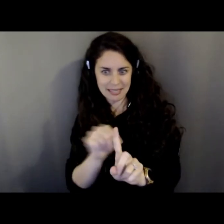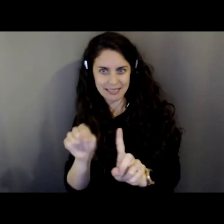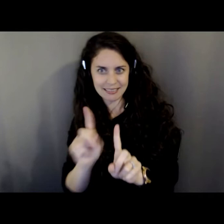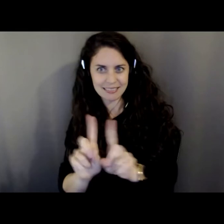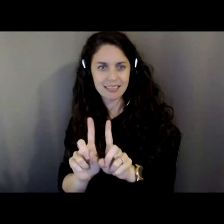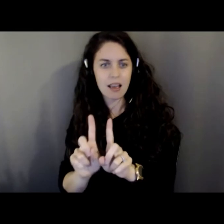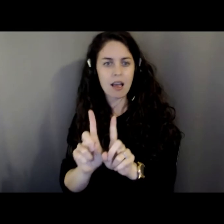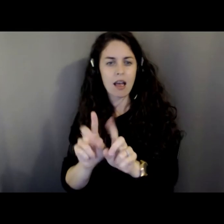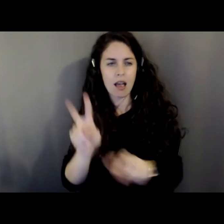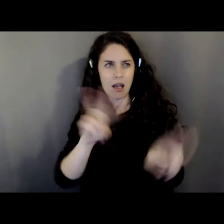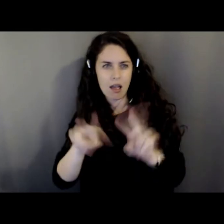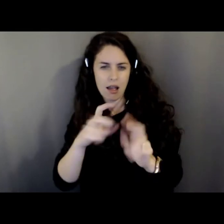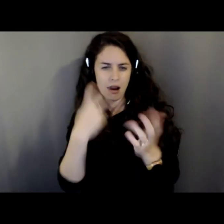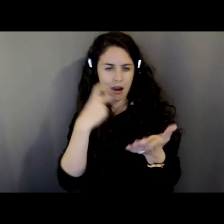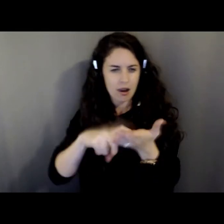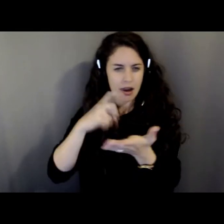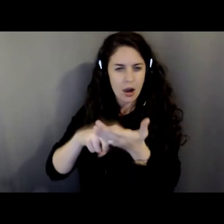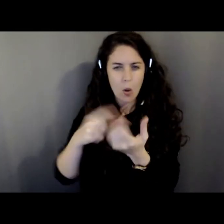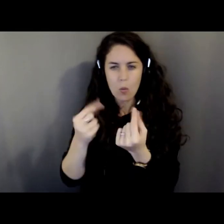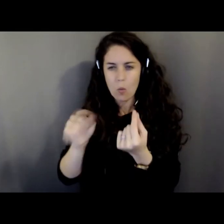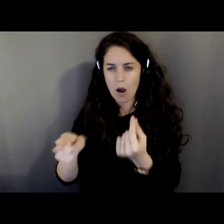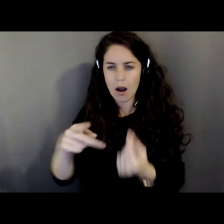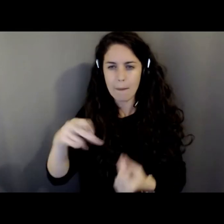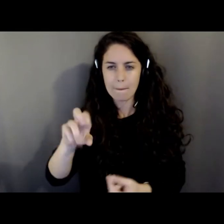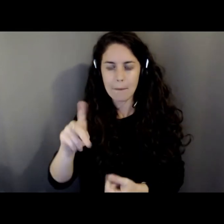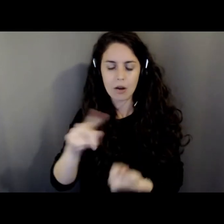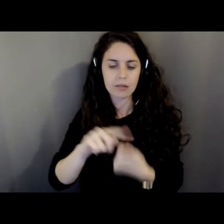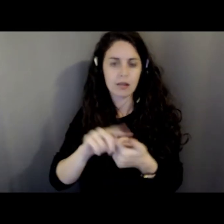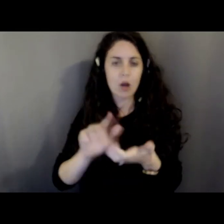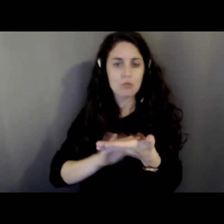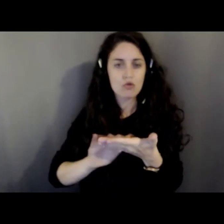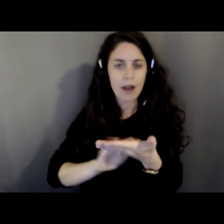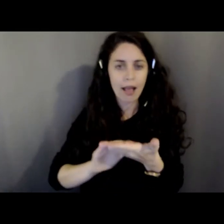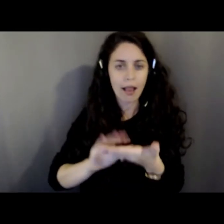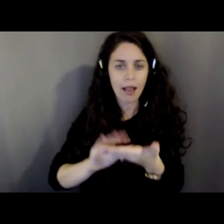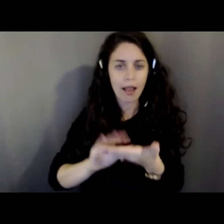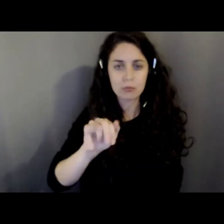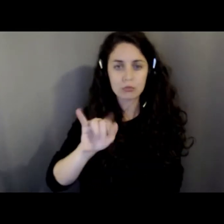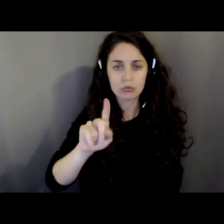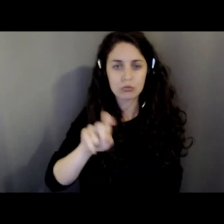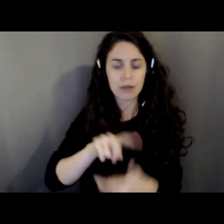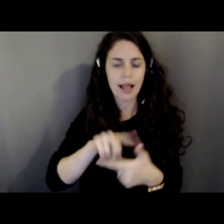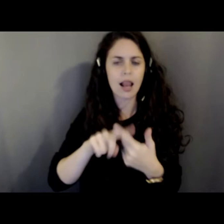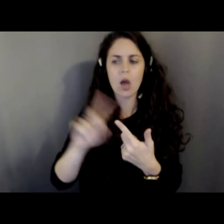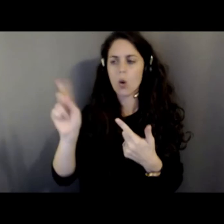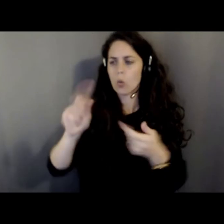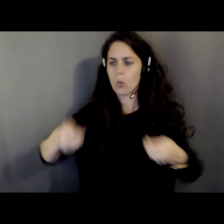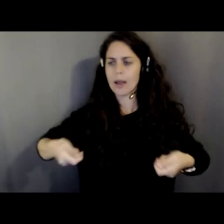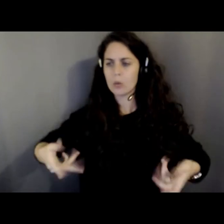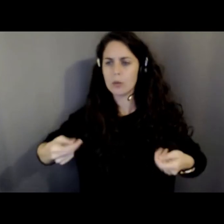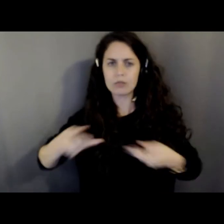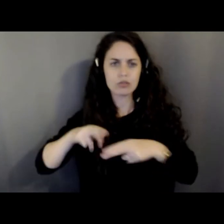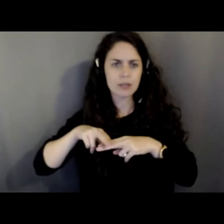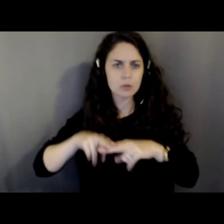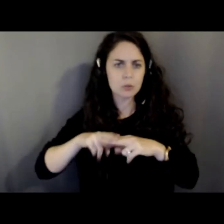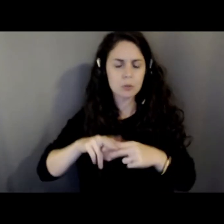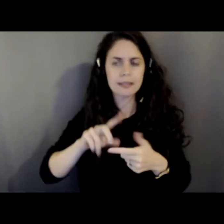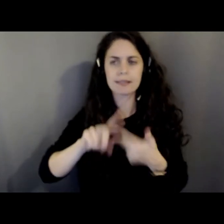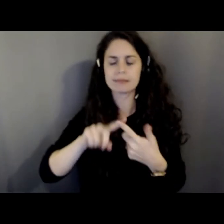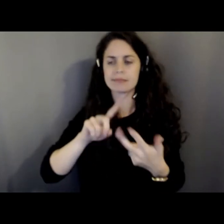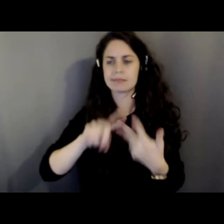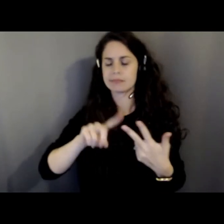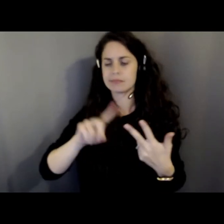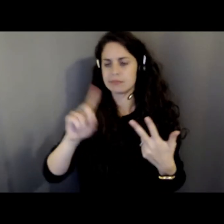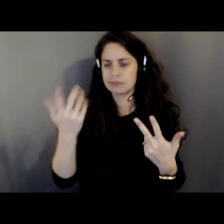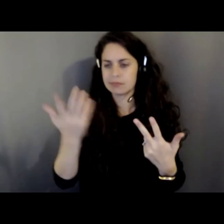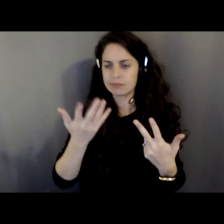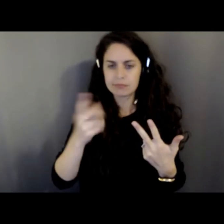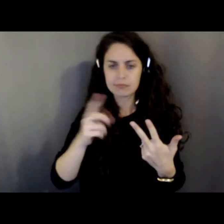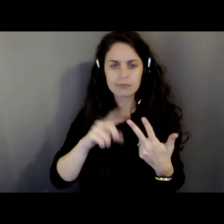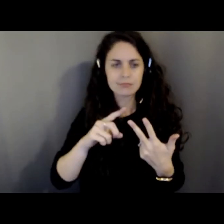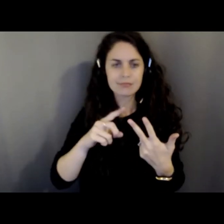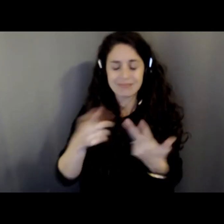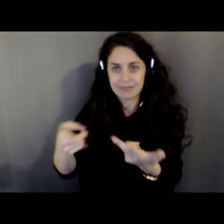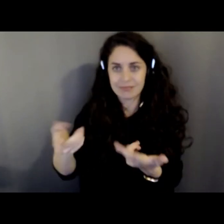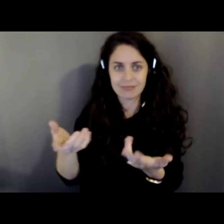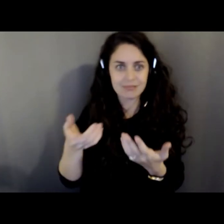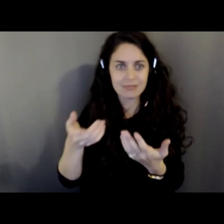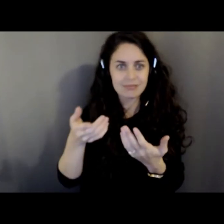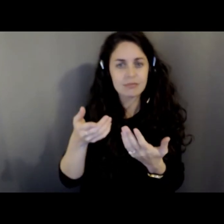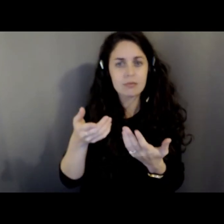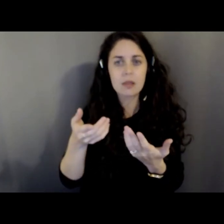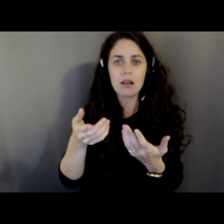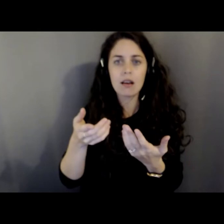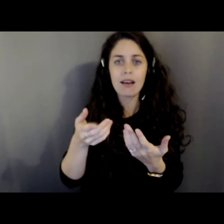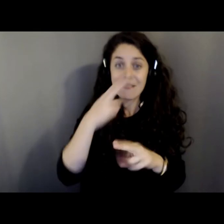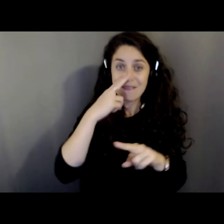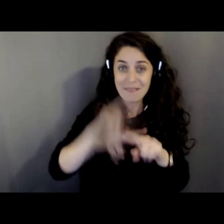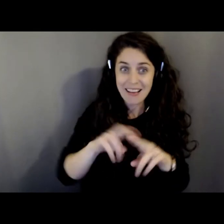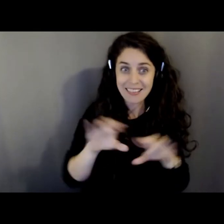park: braille labels, where the wheelchair swin And it was not only a fun activity but it really